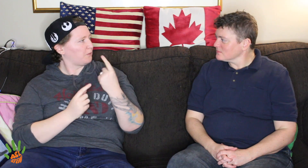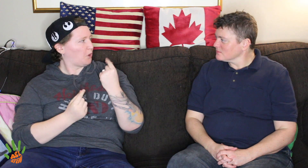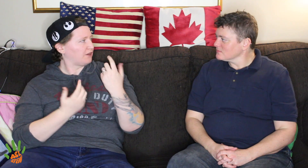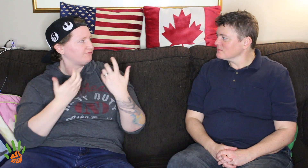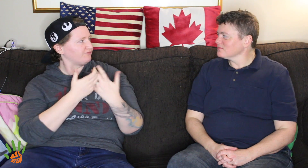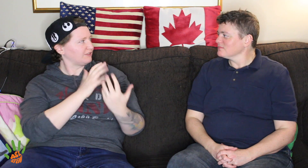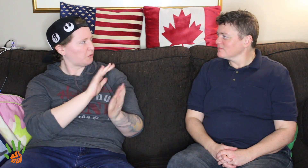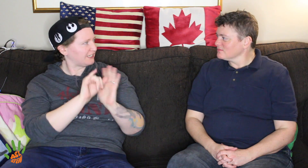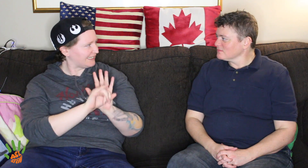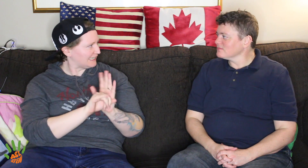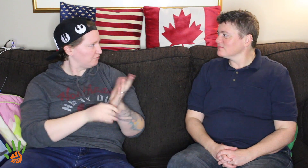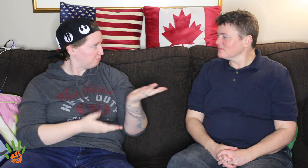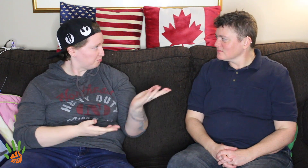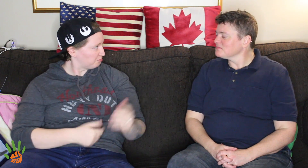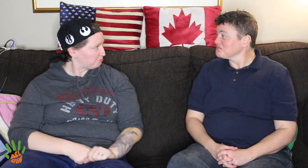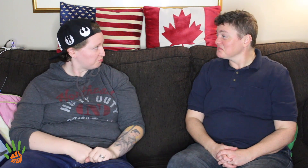and realizing what matched your identity.